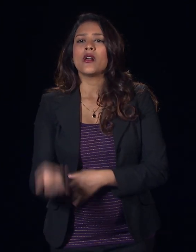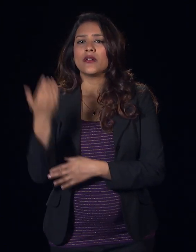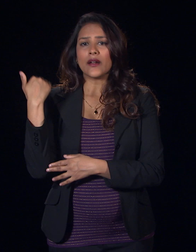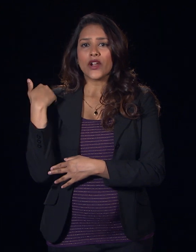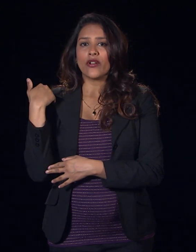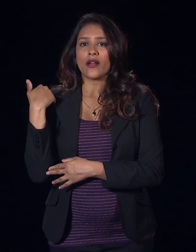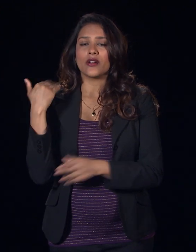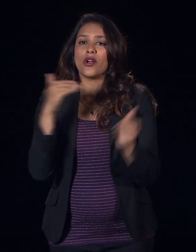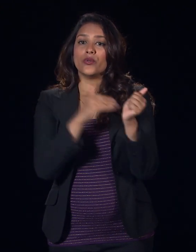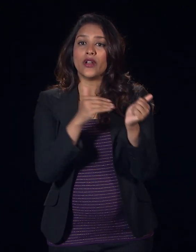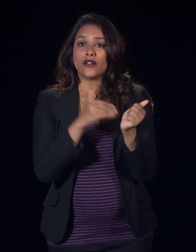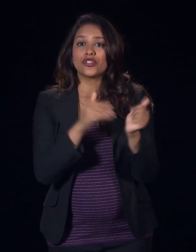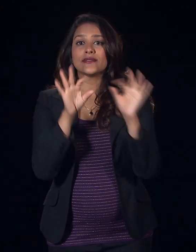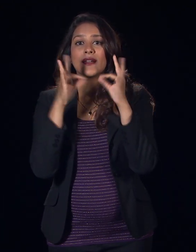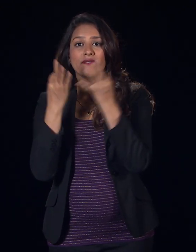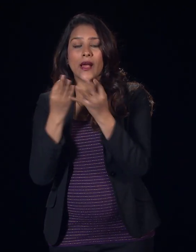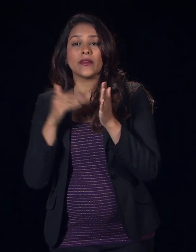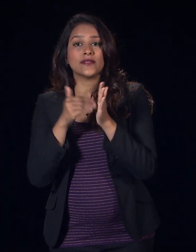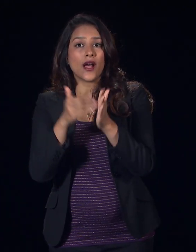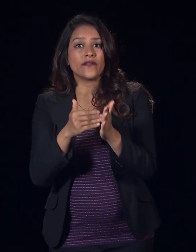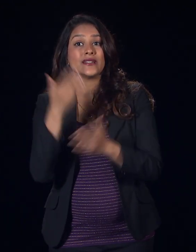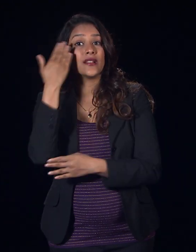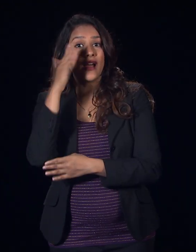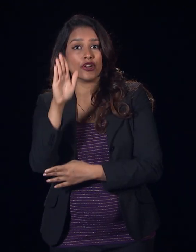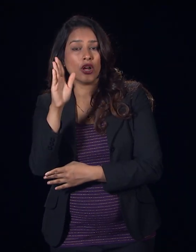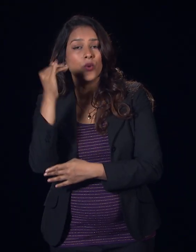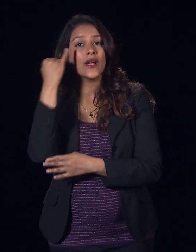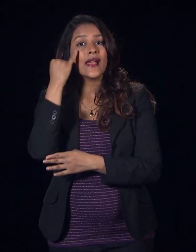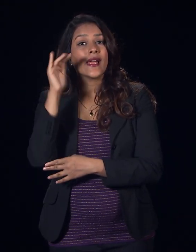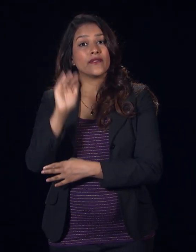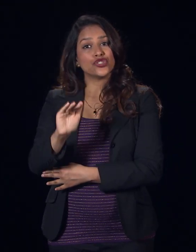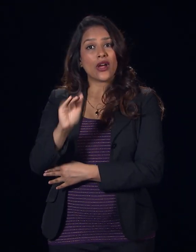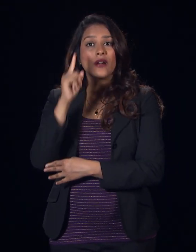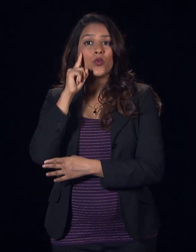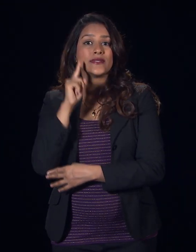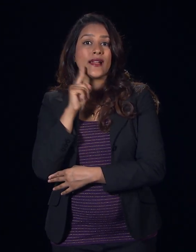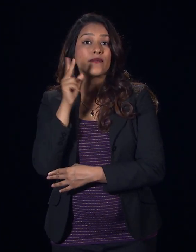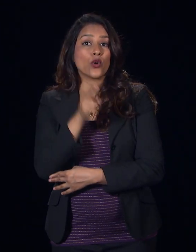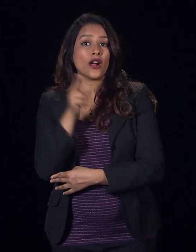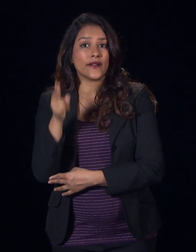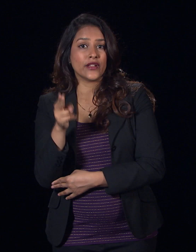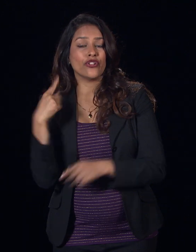Not very long ago doctors and families often did not know if a child was deaf or hard of hearing